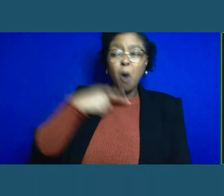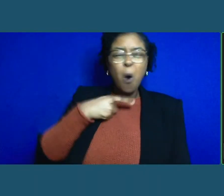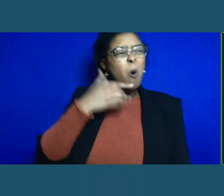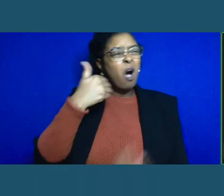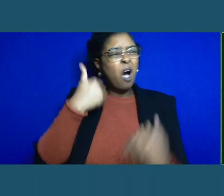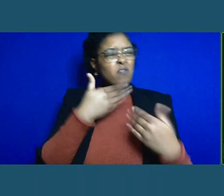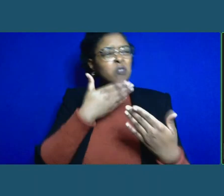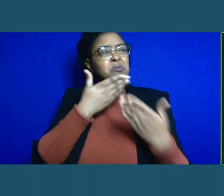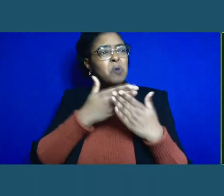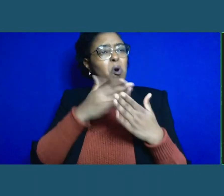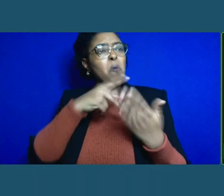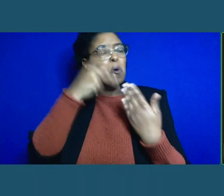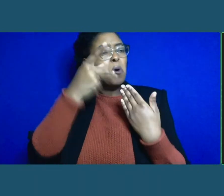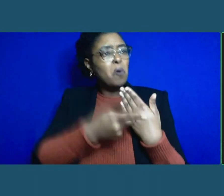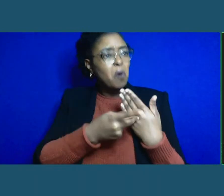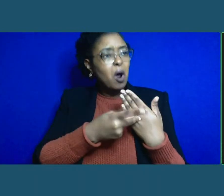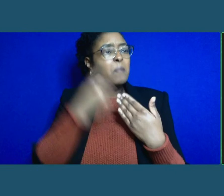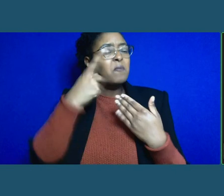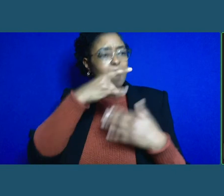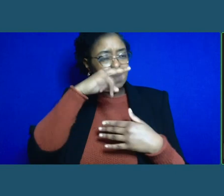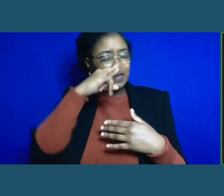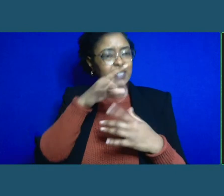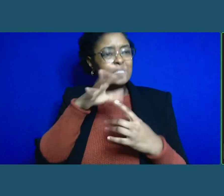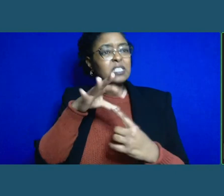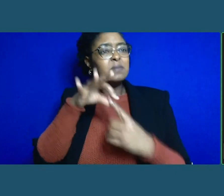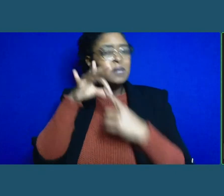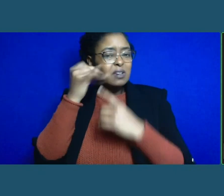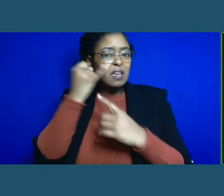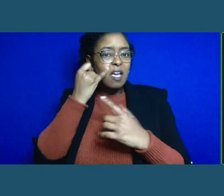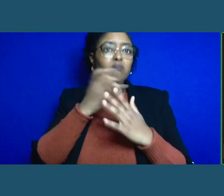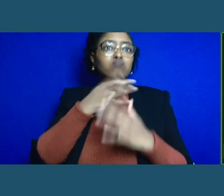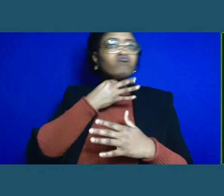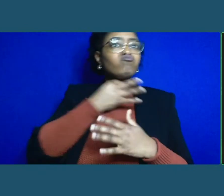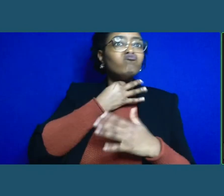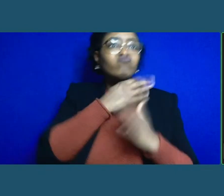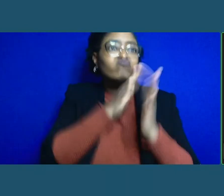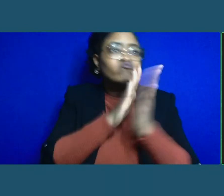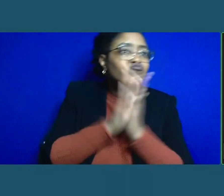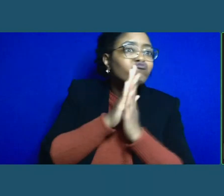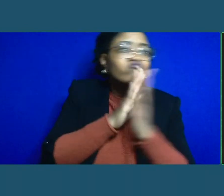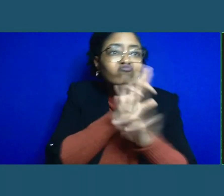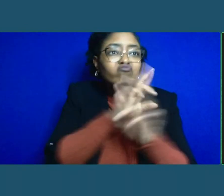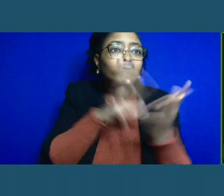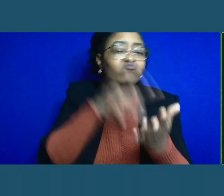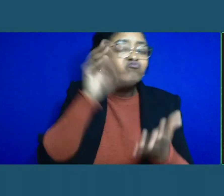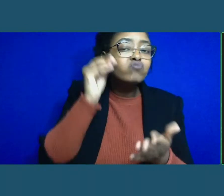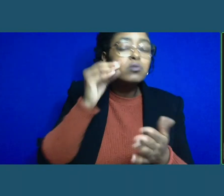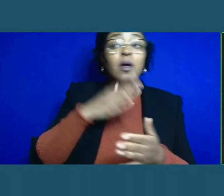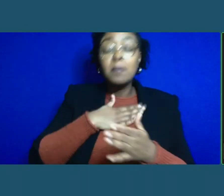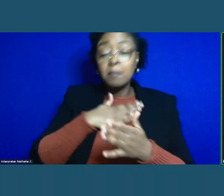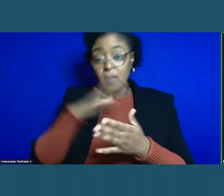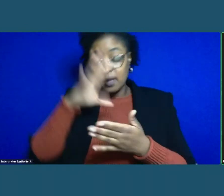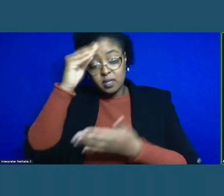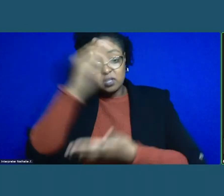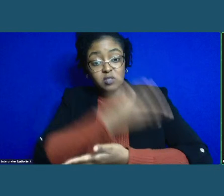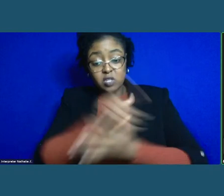from a friend. She told me about a good programs There were for your ks, especially if they